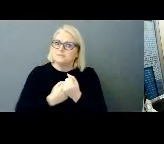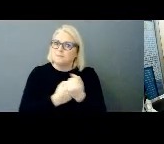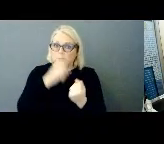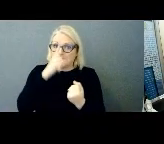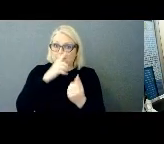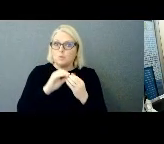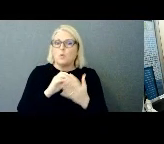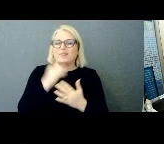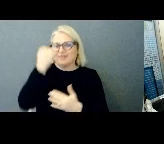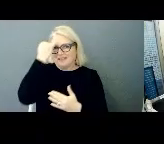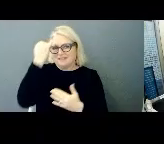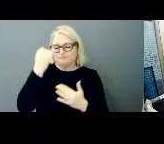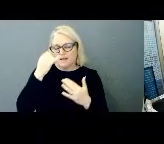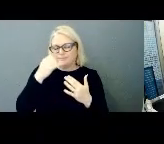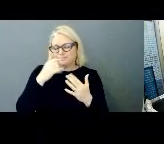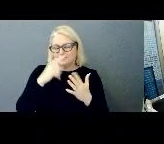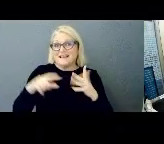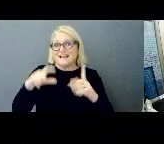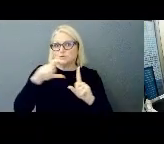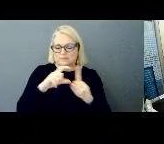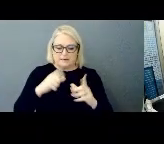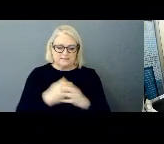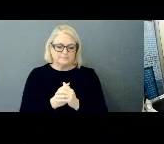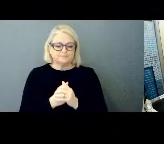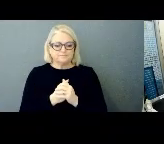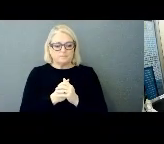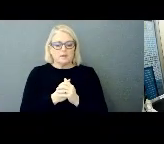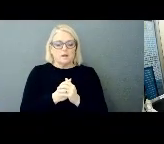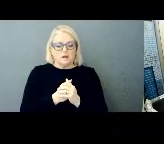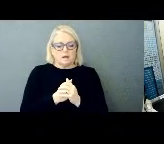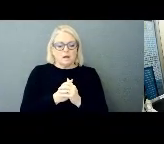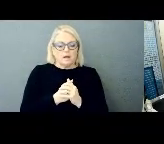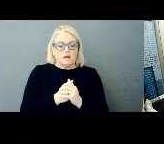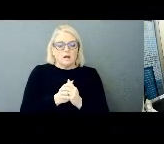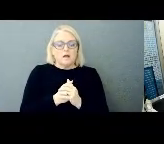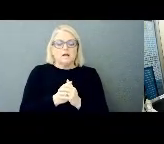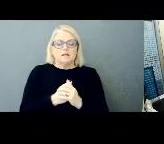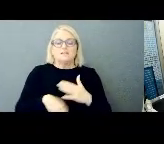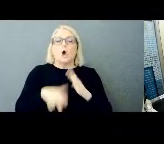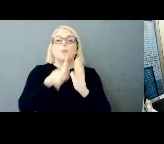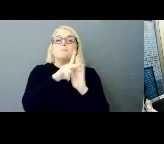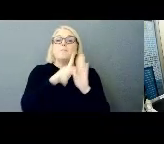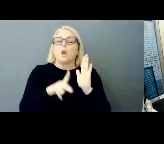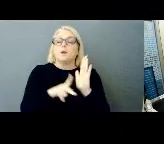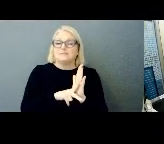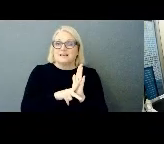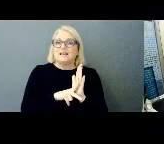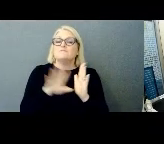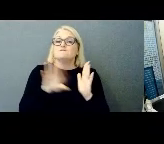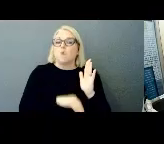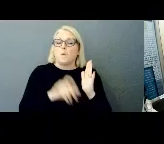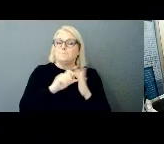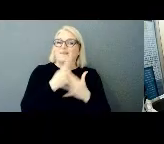Here we go. So, if you look at the policy aims of the Disability Reform Council, which is the government body